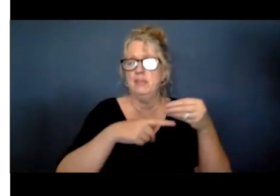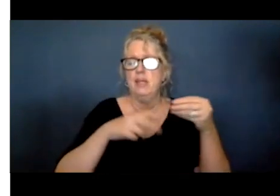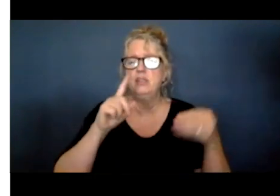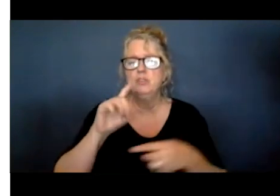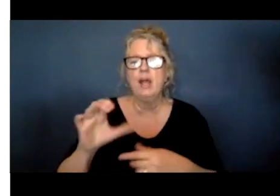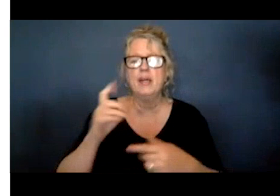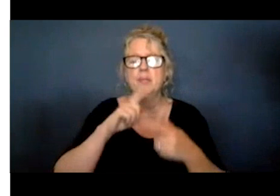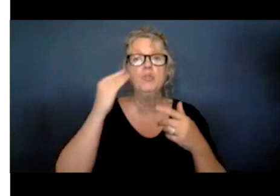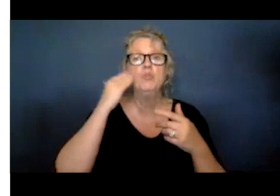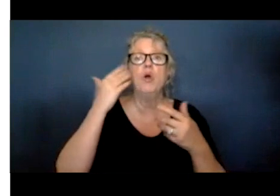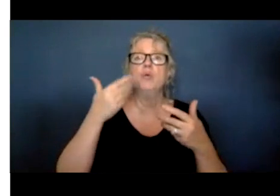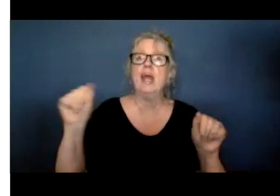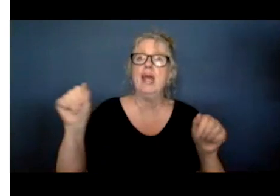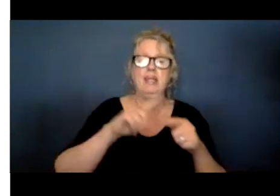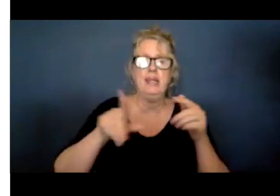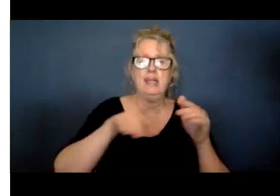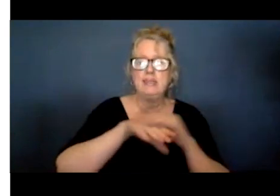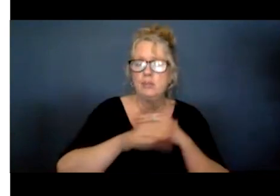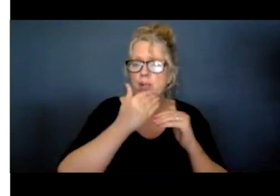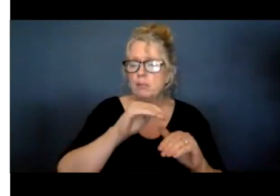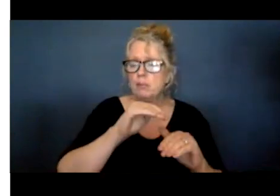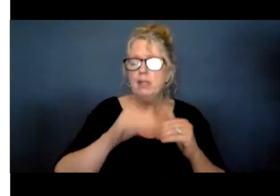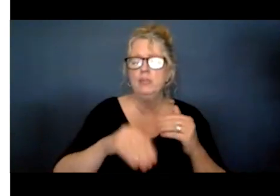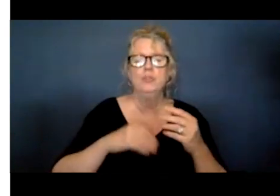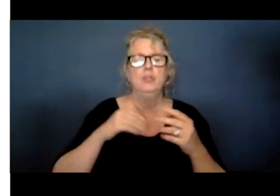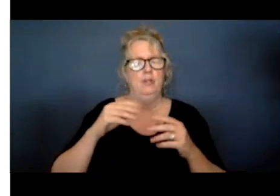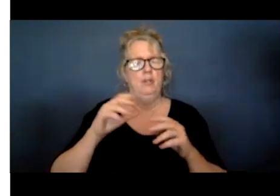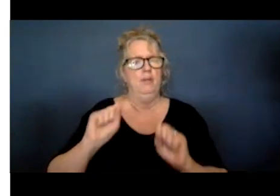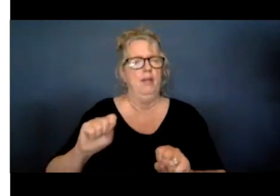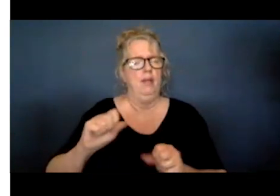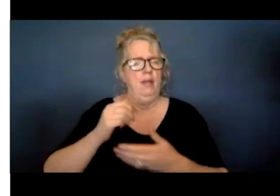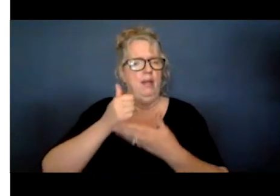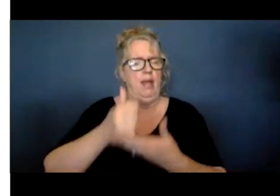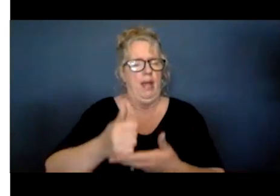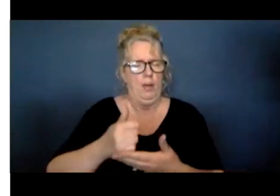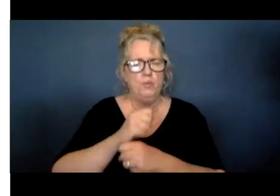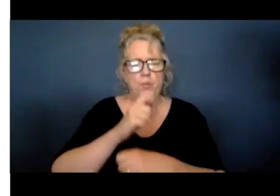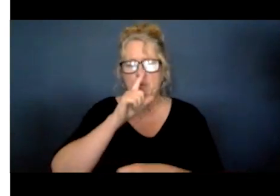accessibility limitations and can help ensure that the technology you choose